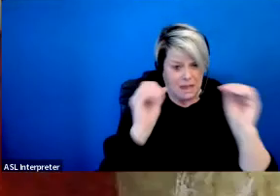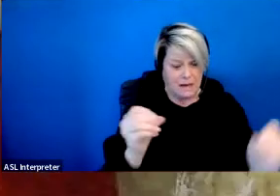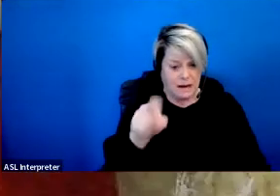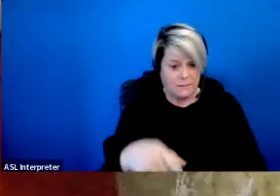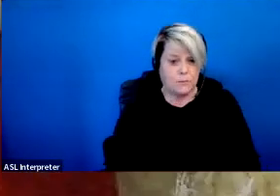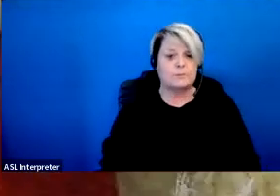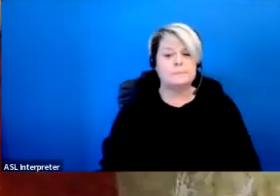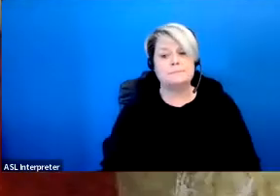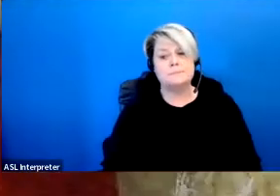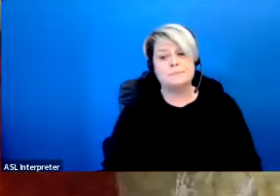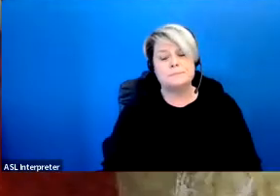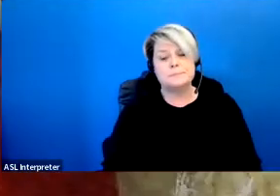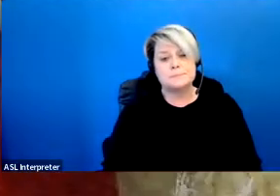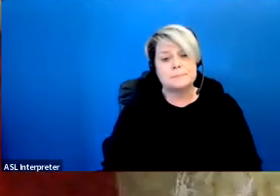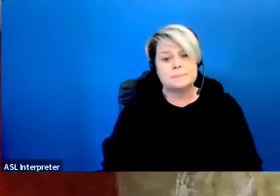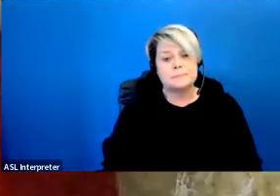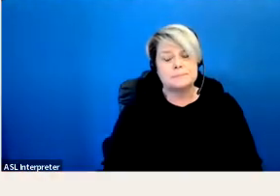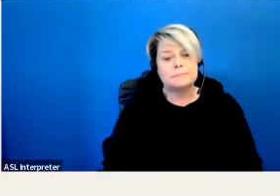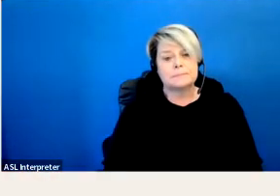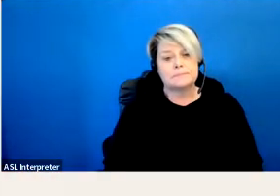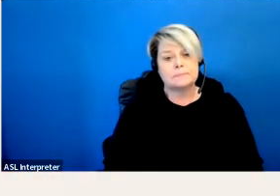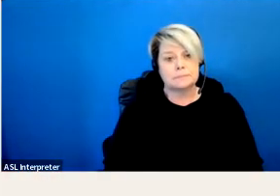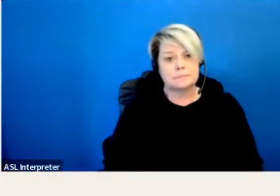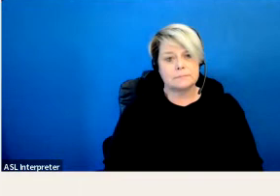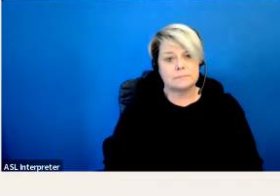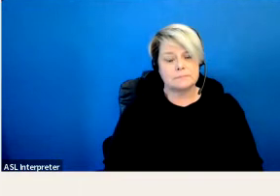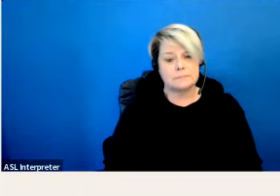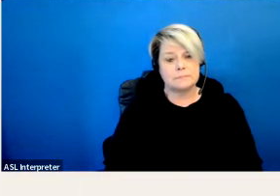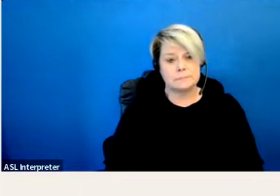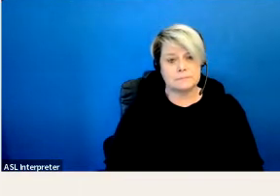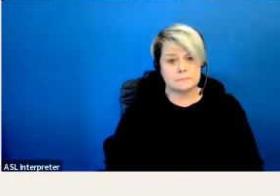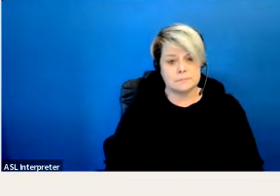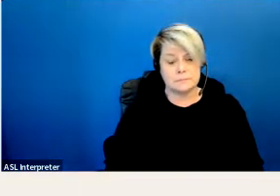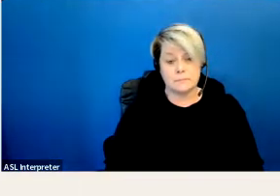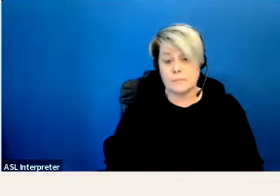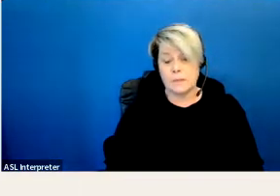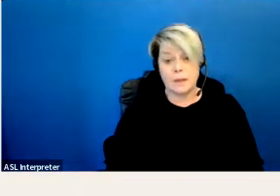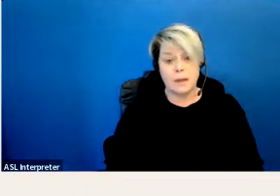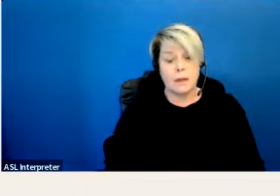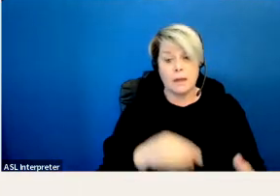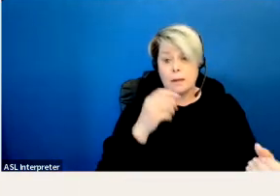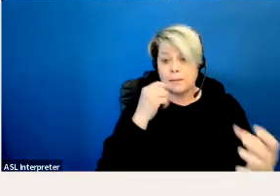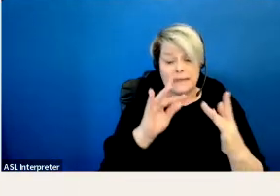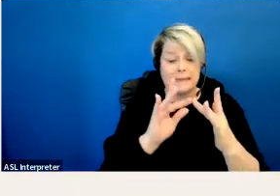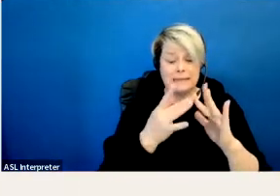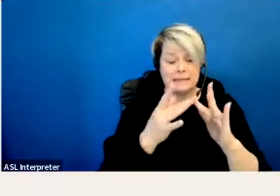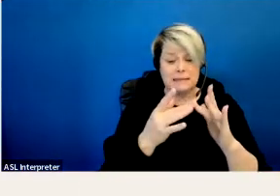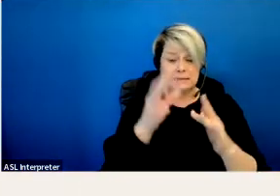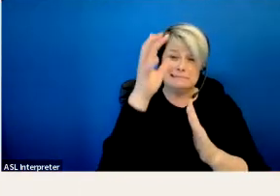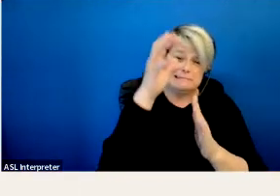example of service and support that we can offer. And they are freely available. We are going to go ahead and move on.